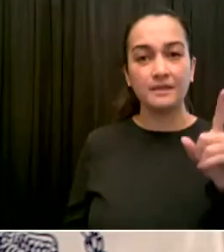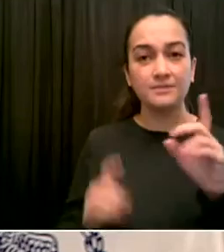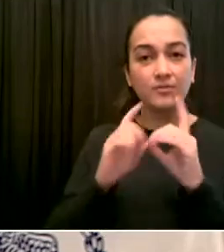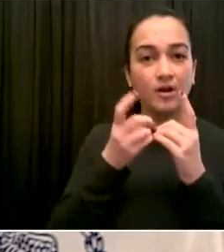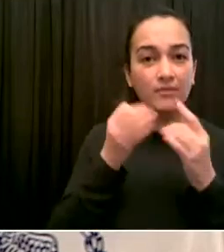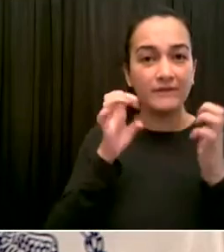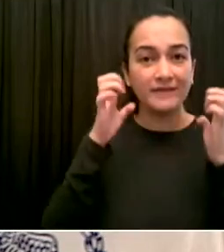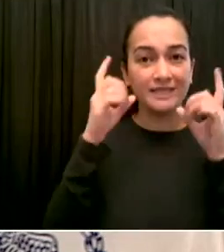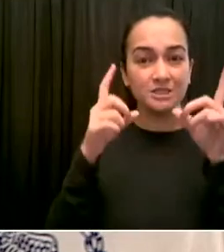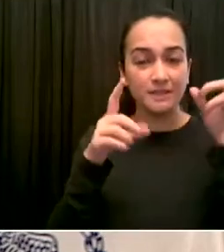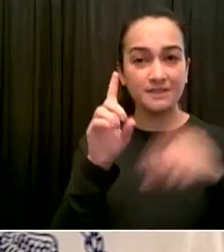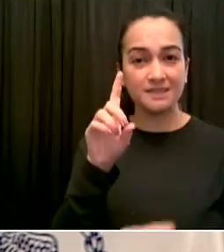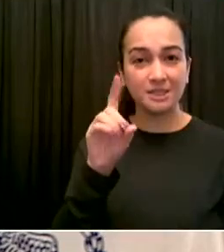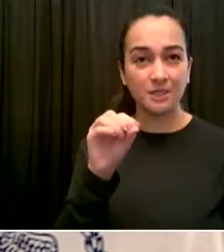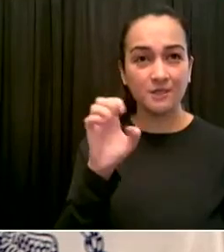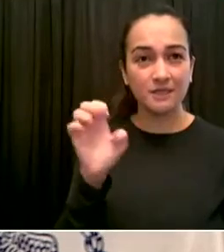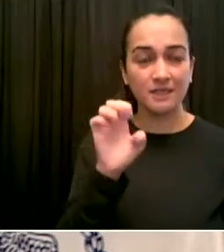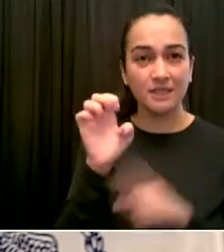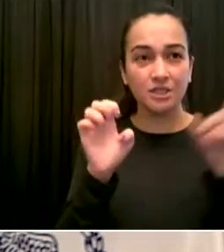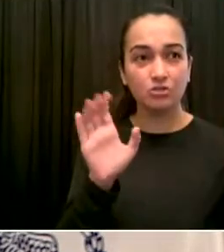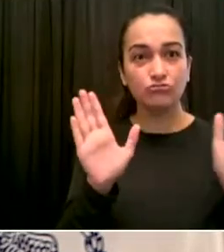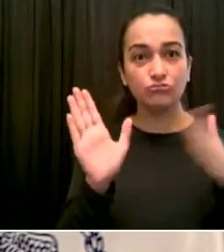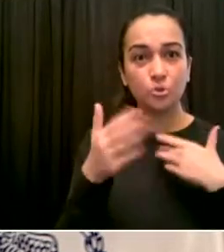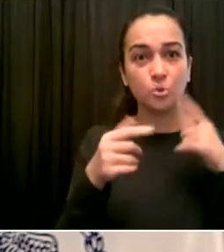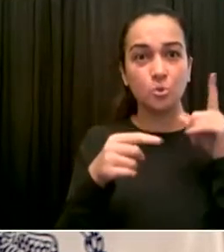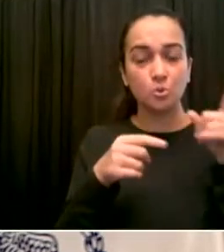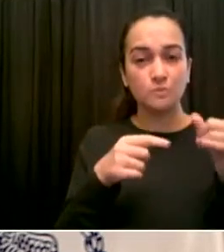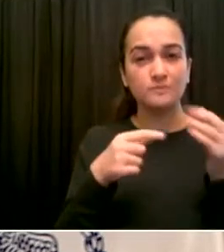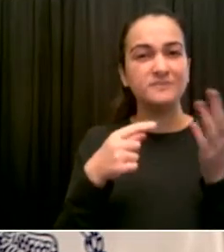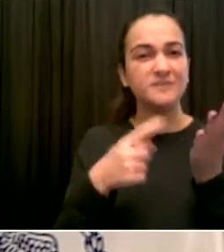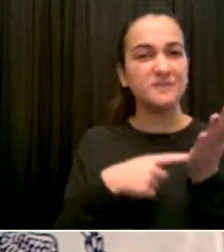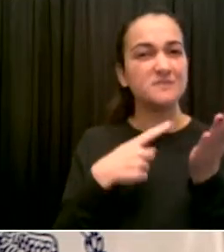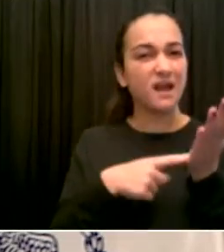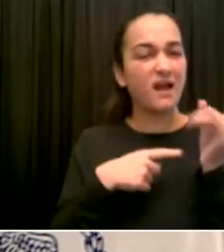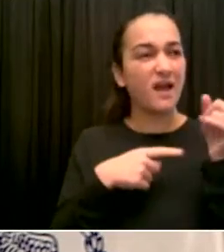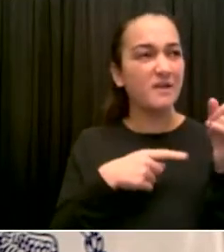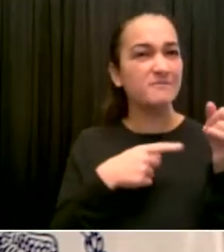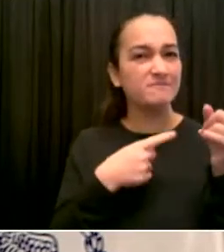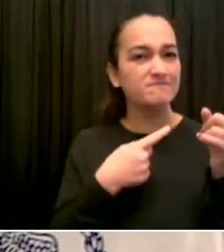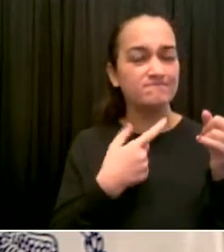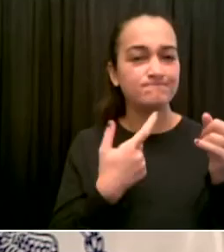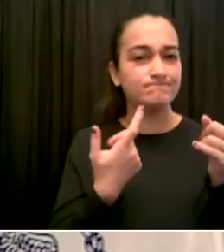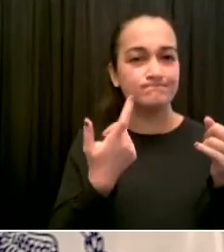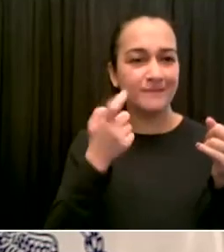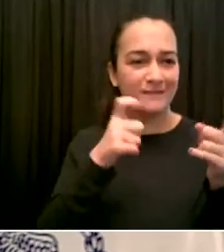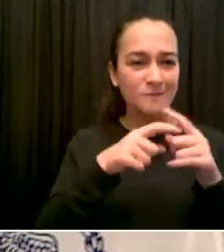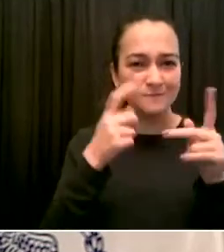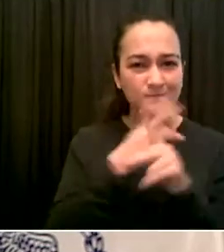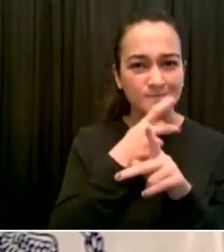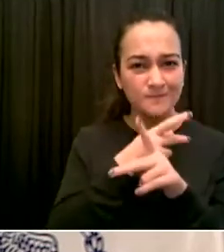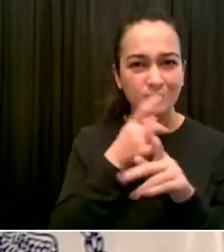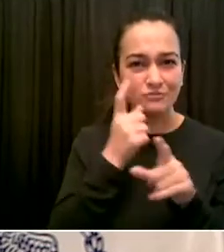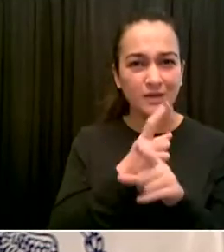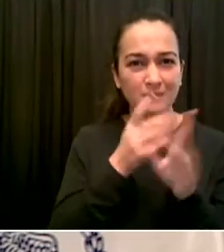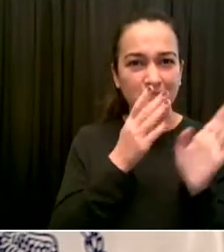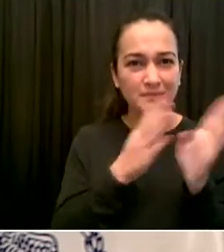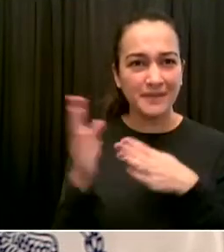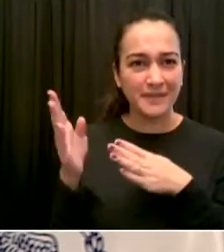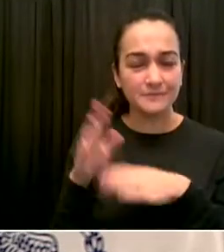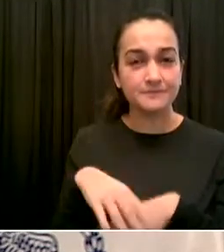NUMBER PUT UP REGARDING THE DVD